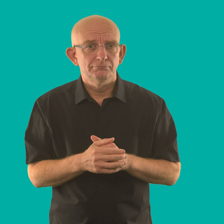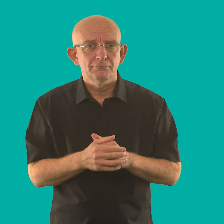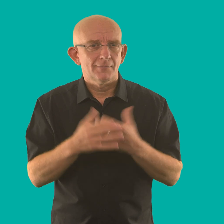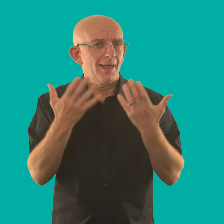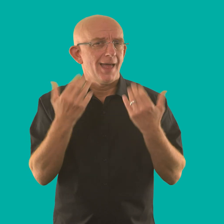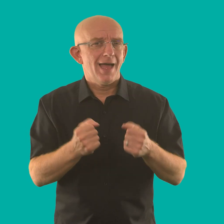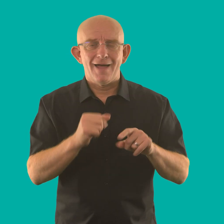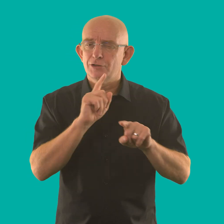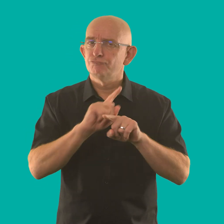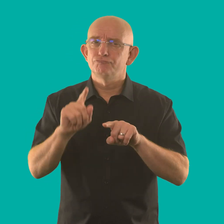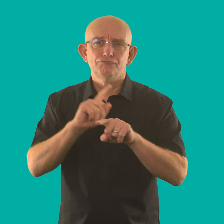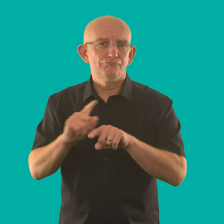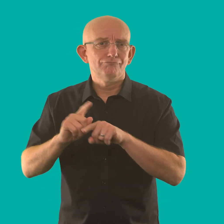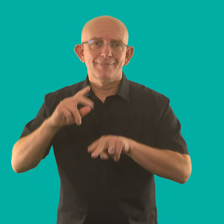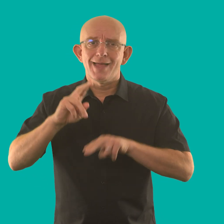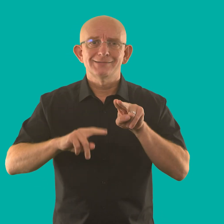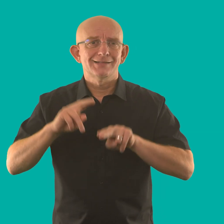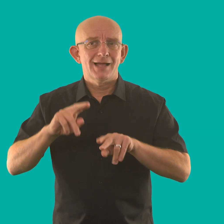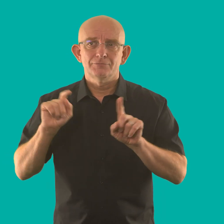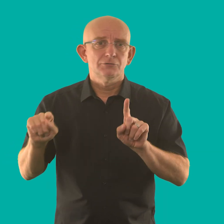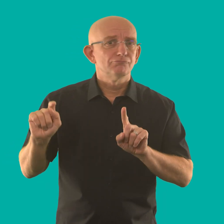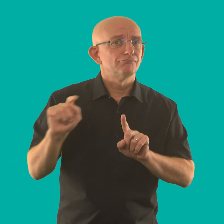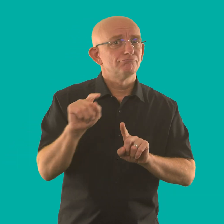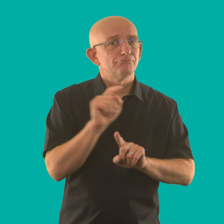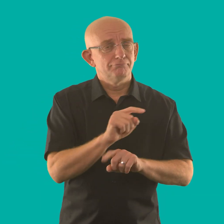There are different kinds of assessments.